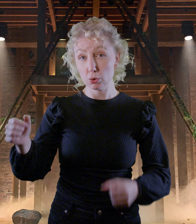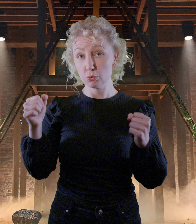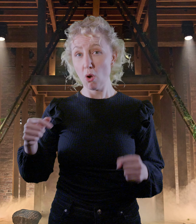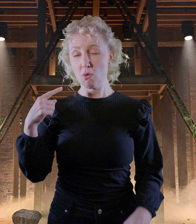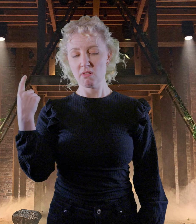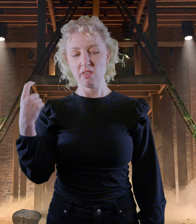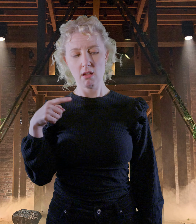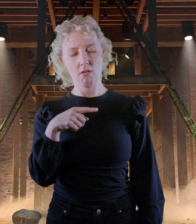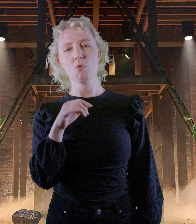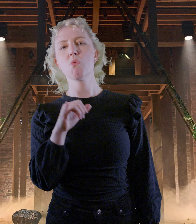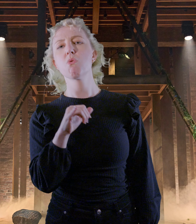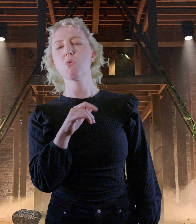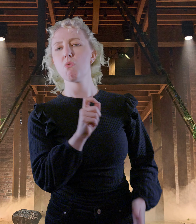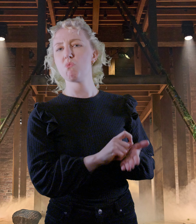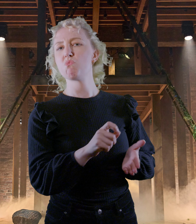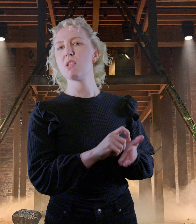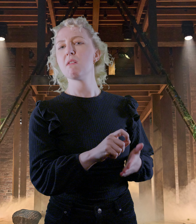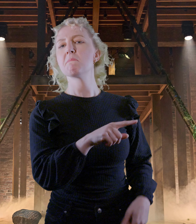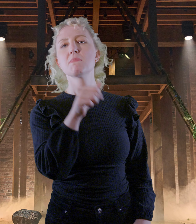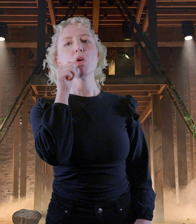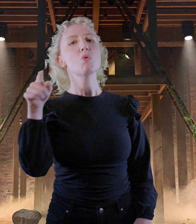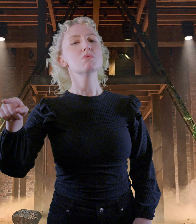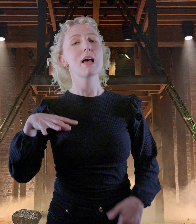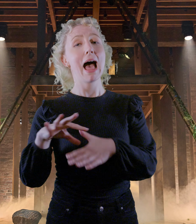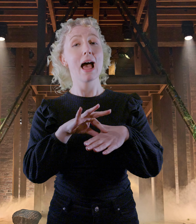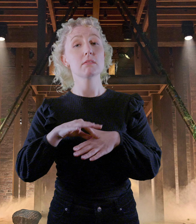Joan thinks William wants Agnes’ dowry,